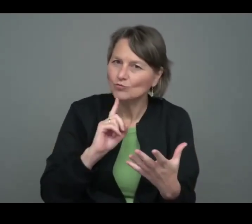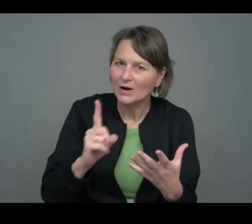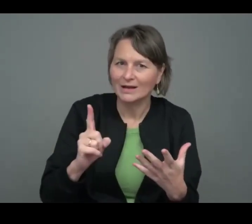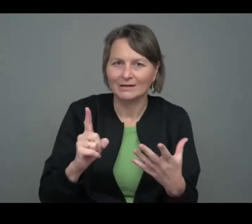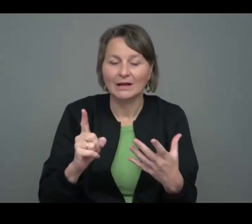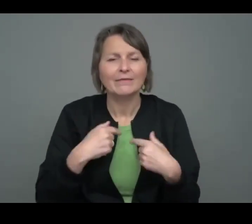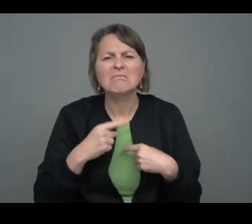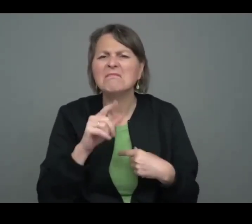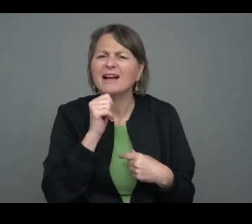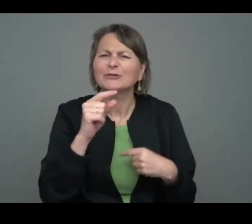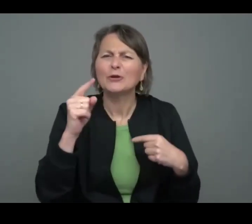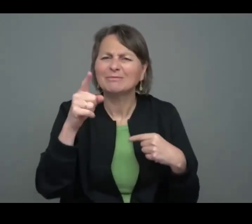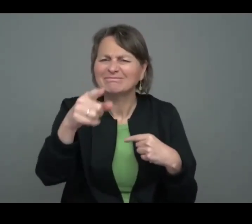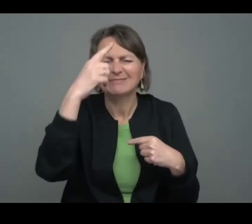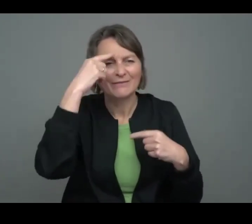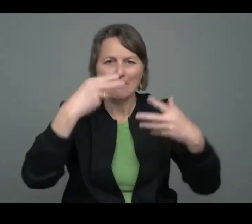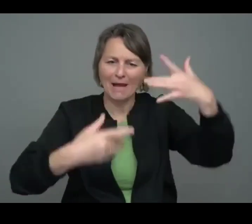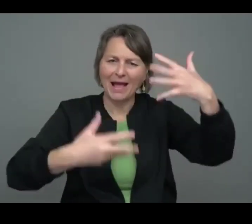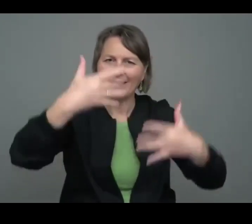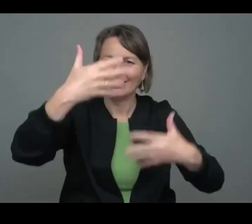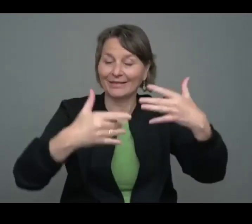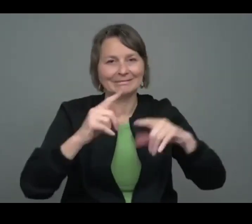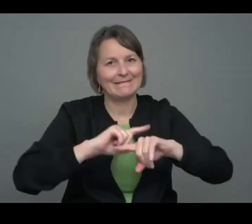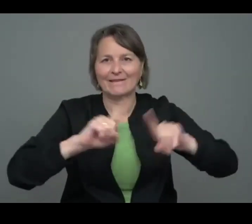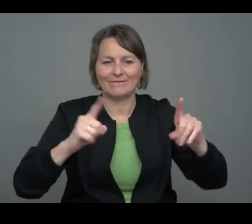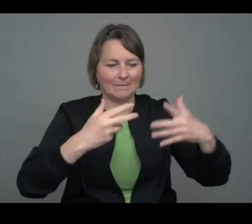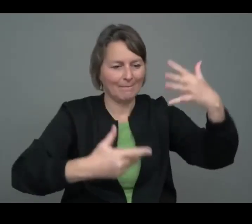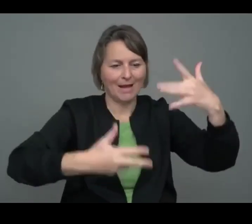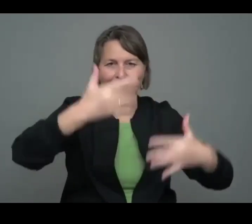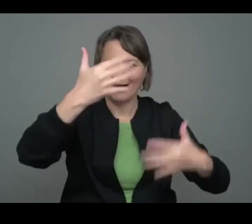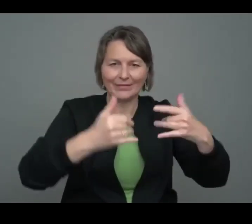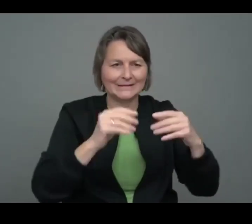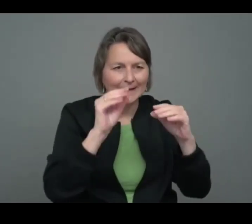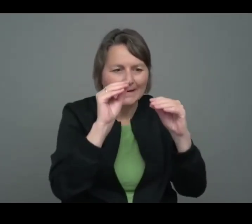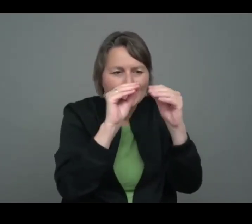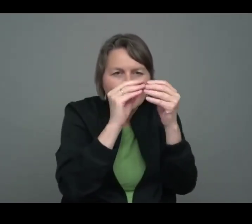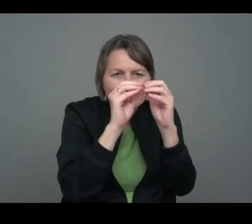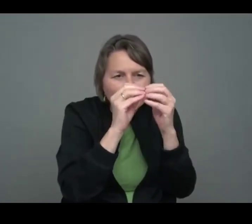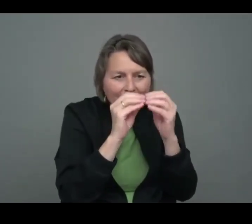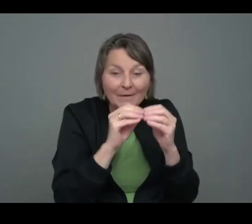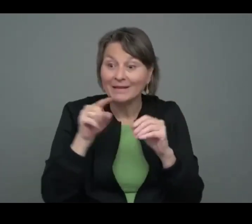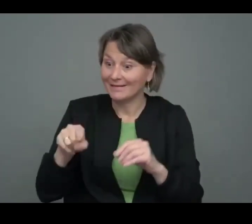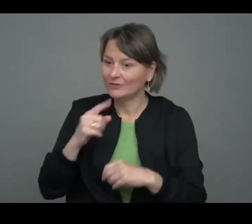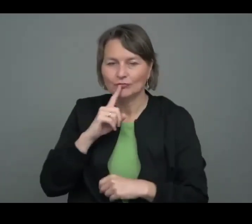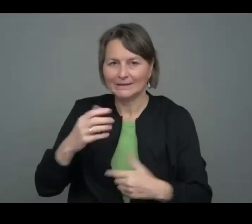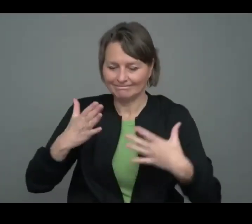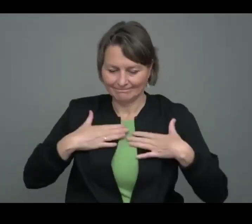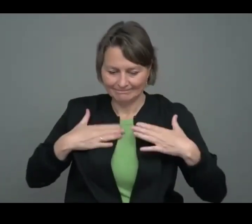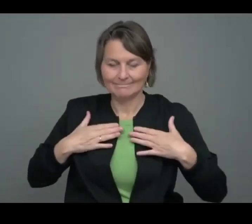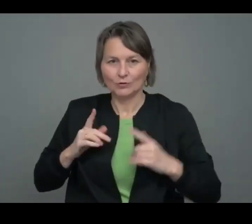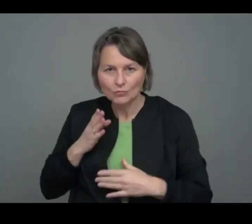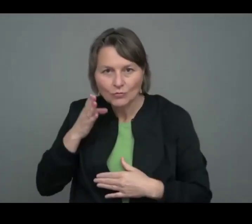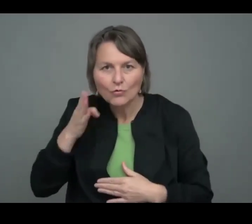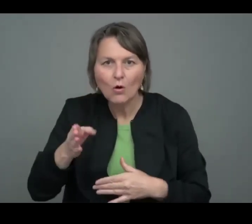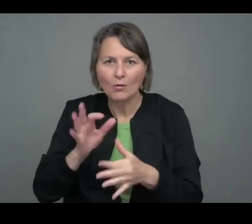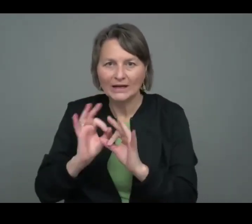have to link practice. you know, sign language is not like maths. We don't have, we serve